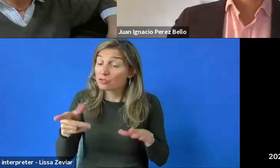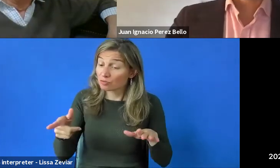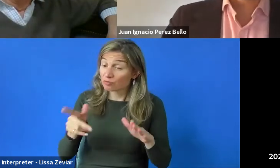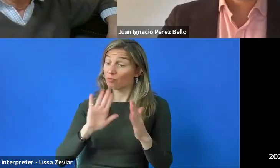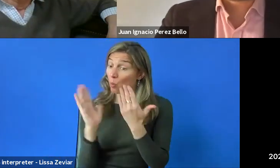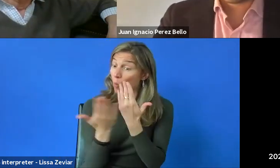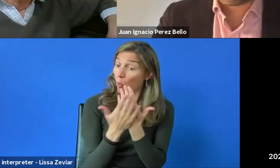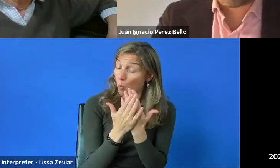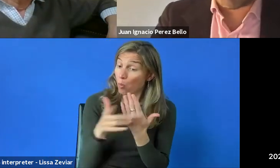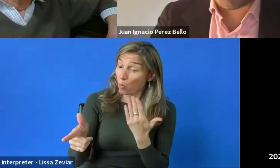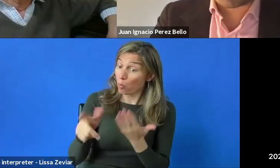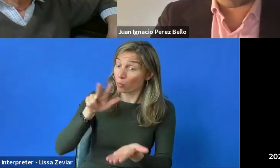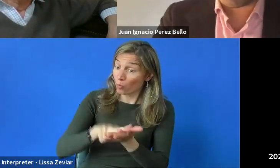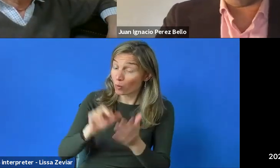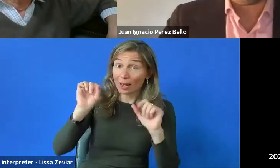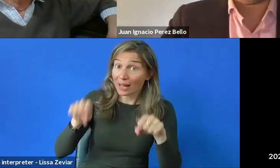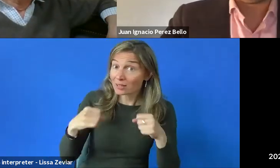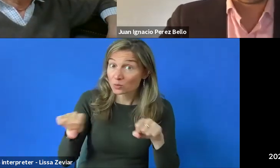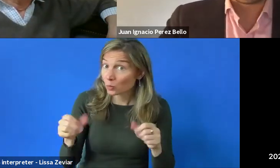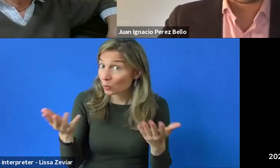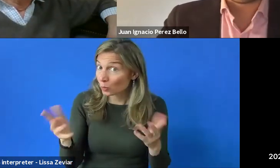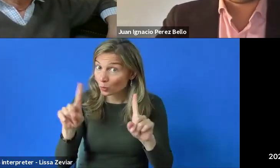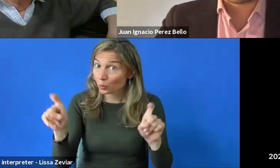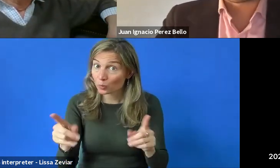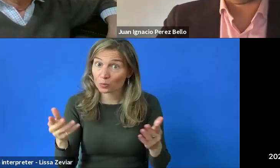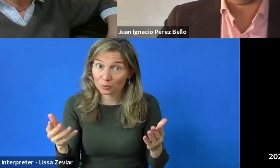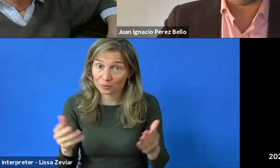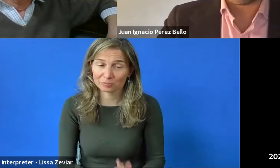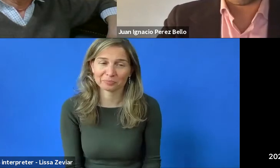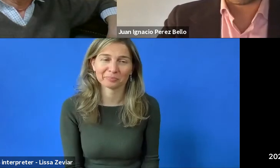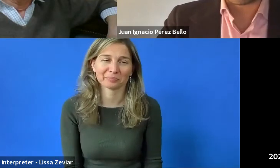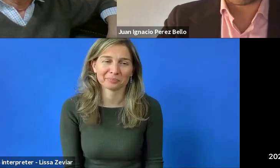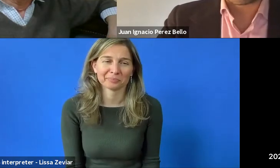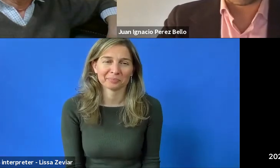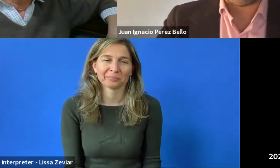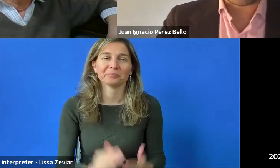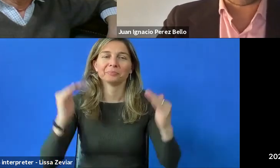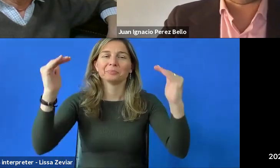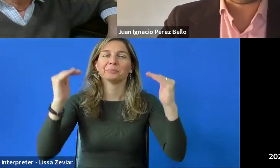I will focus on the use of the individual complaint’s procedure